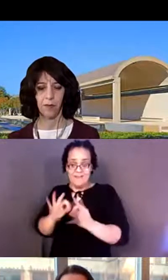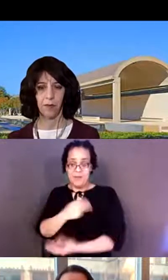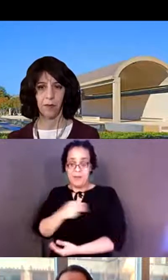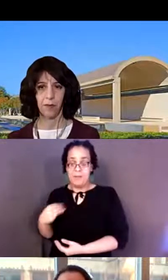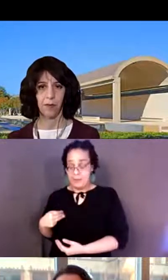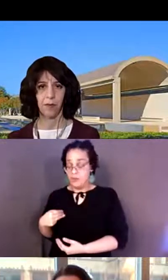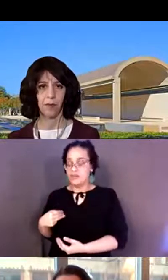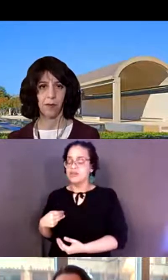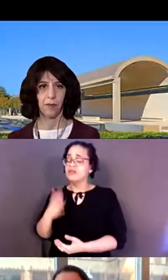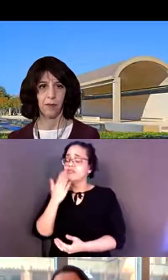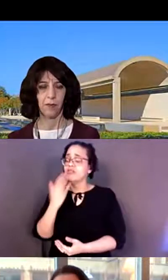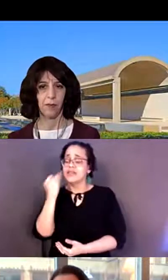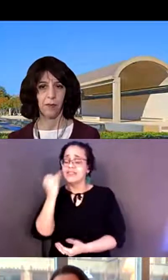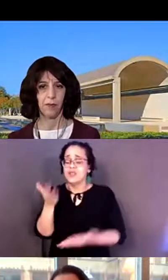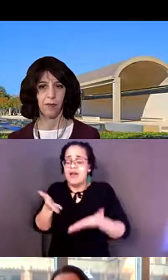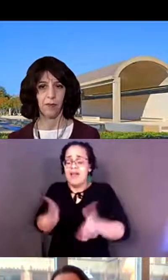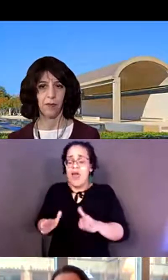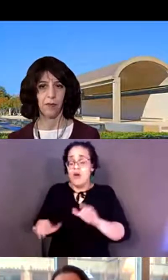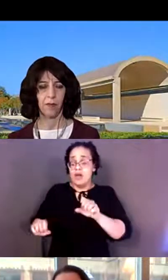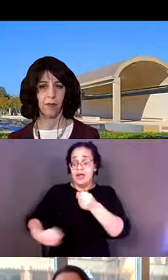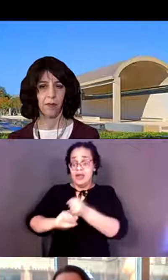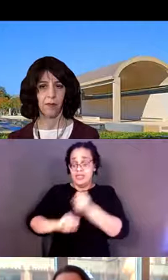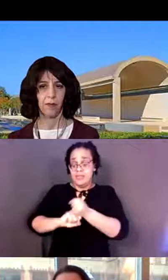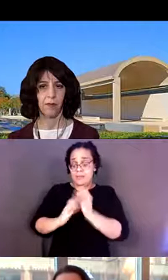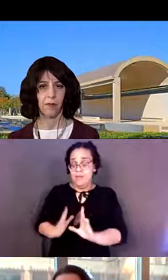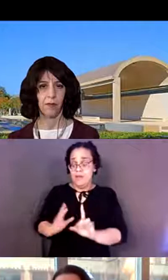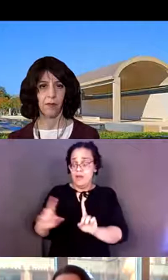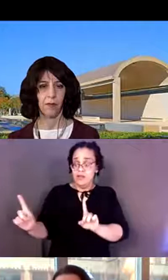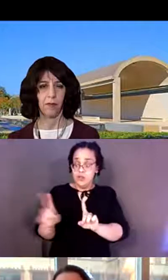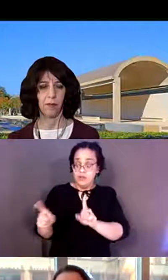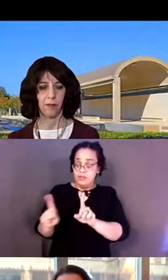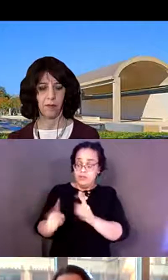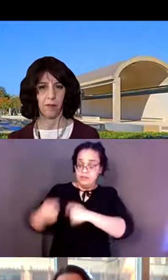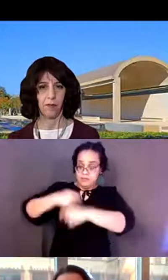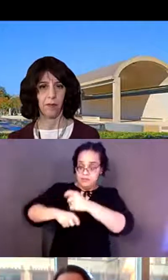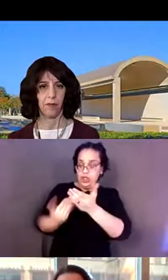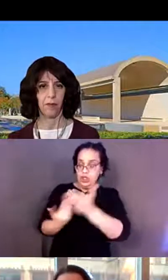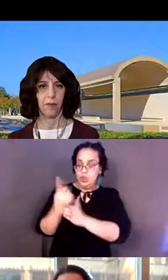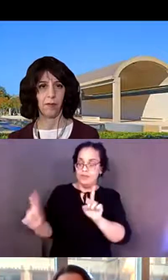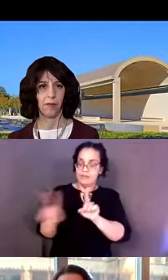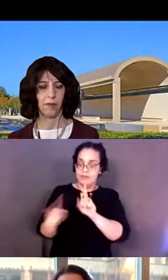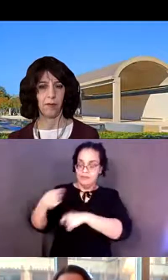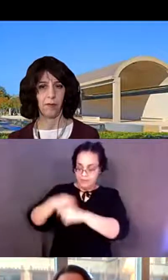and go home and then come back. And so we wanted to make sure that folks could